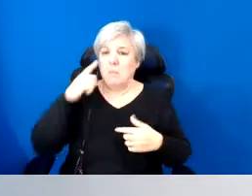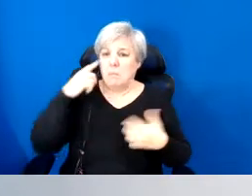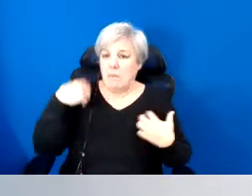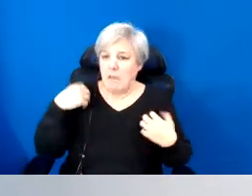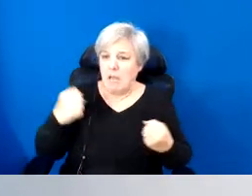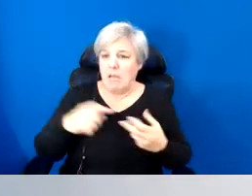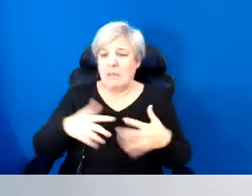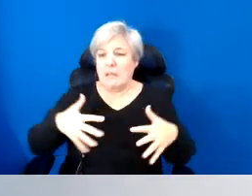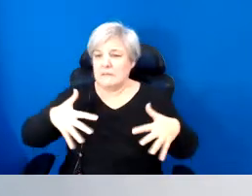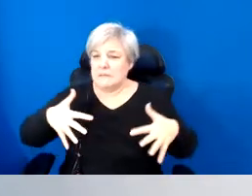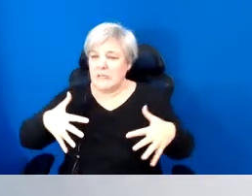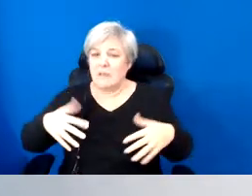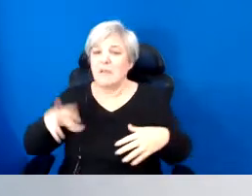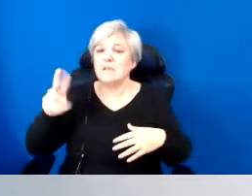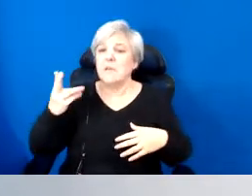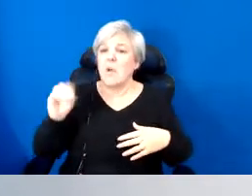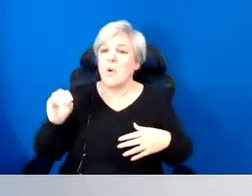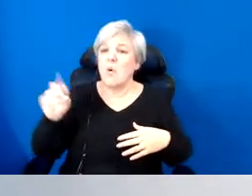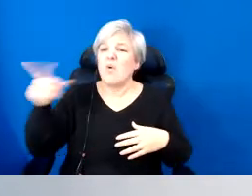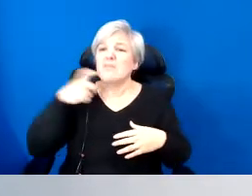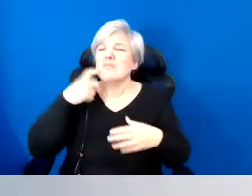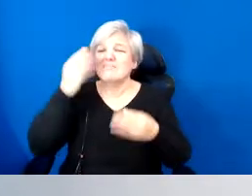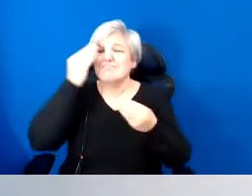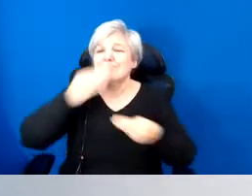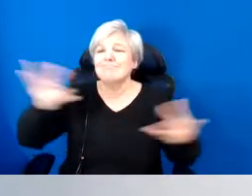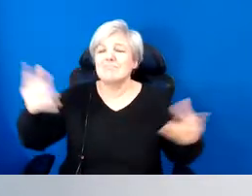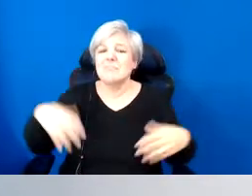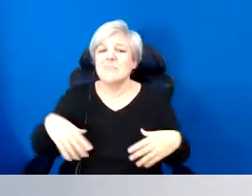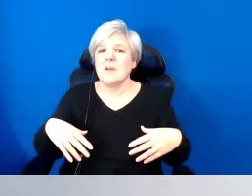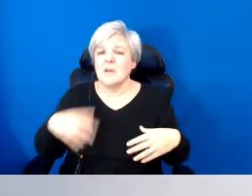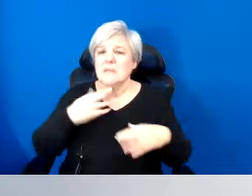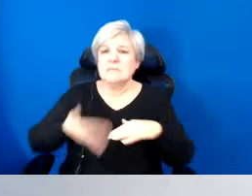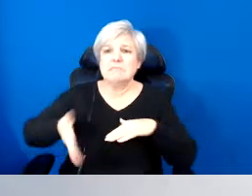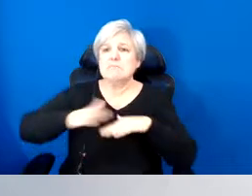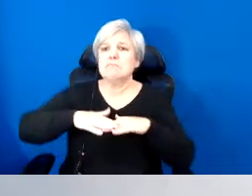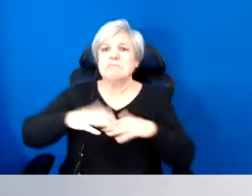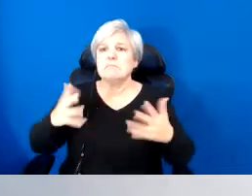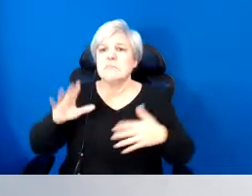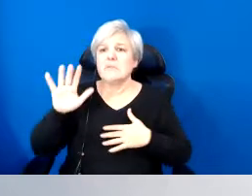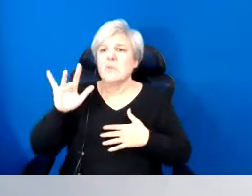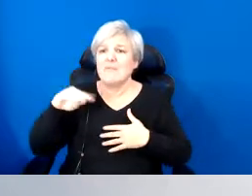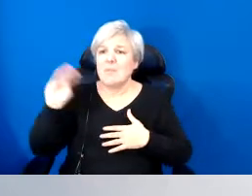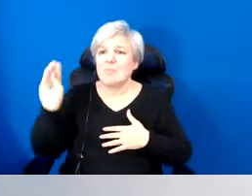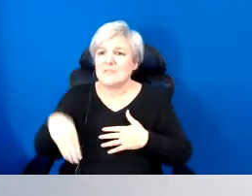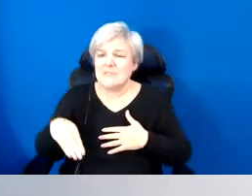The World Health Organization just released recently that there's been an increase by 25% of prevalence